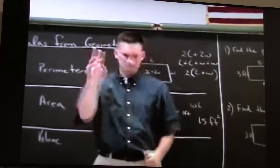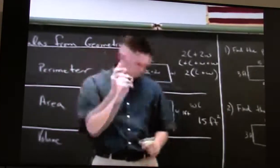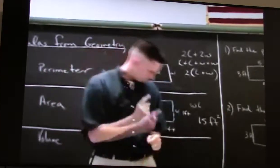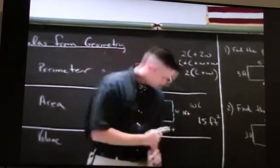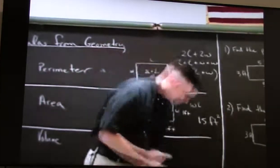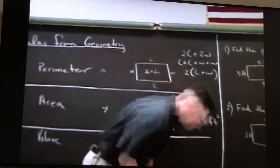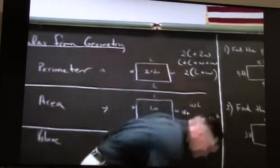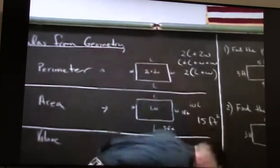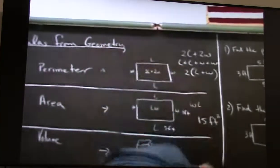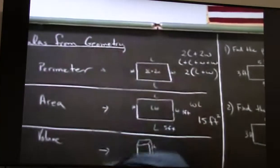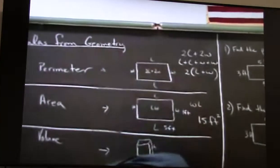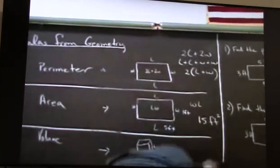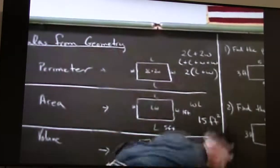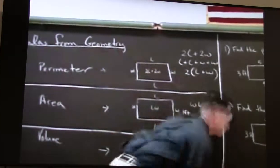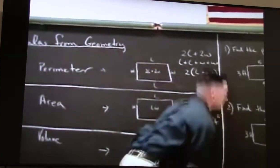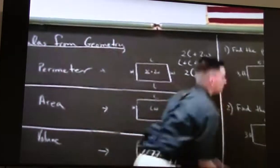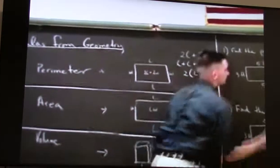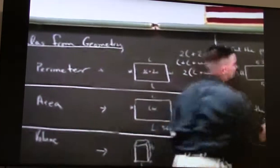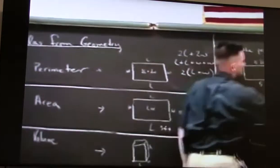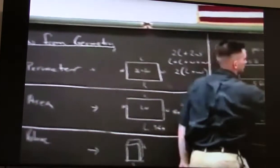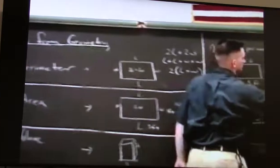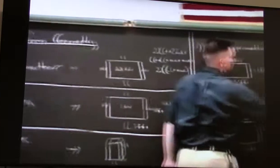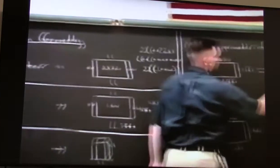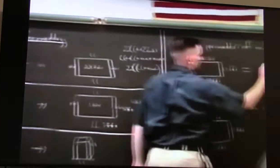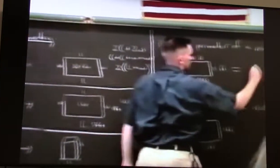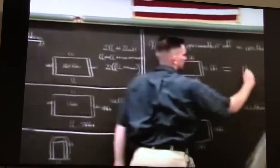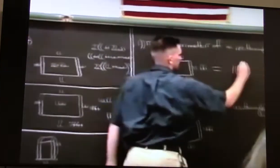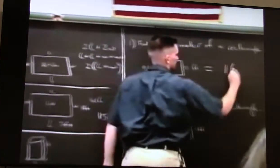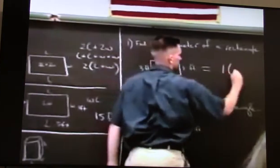yes so you take the length and add up all the sides.